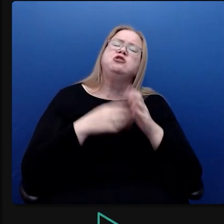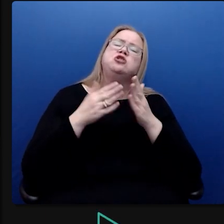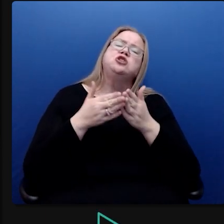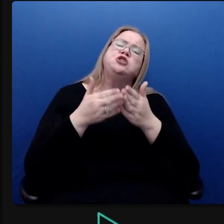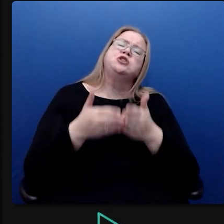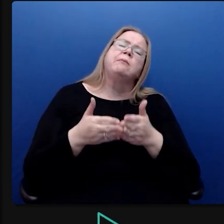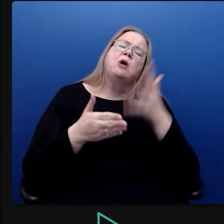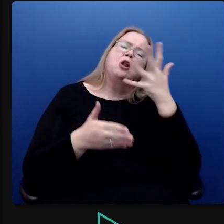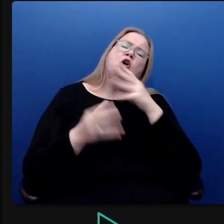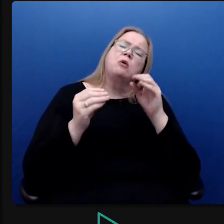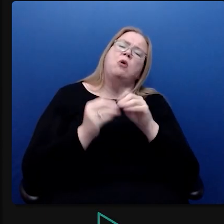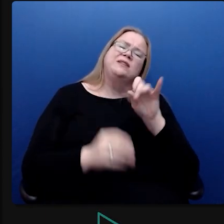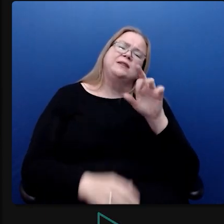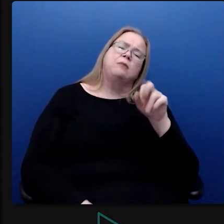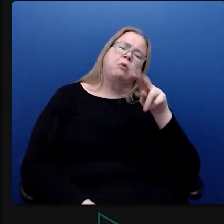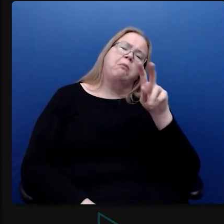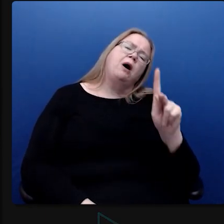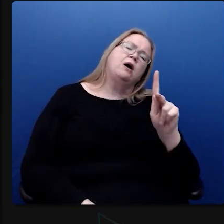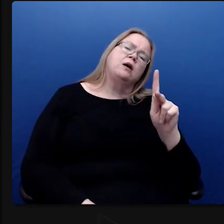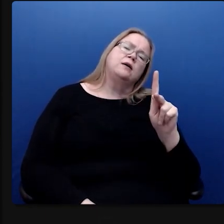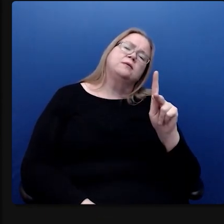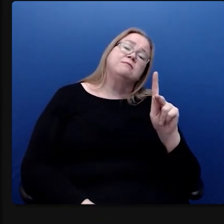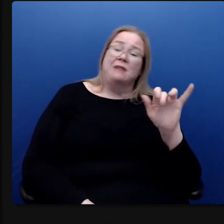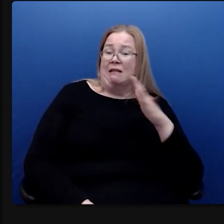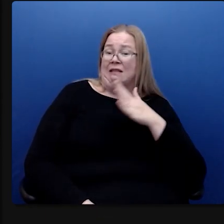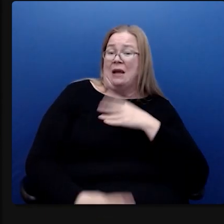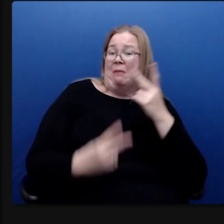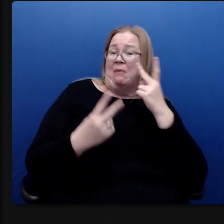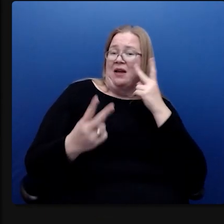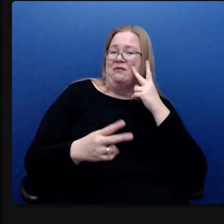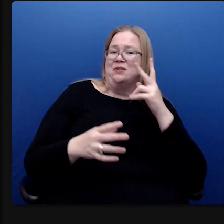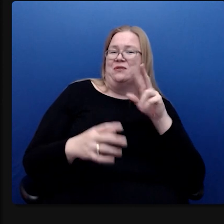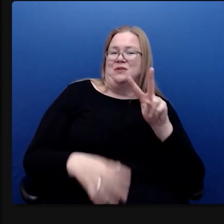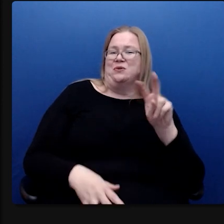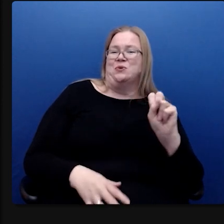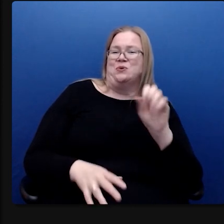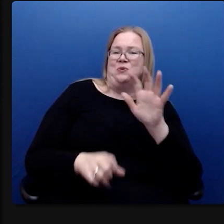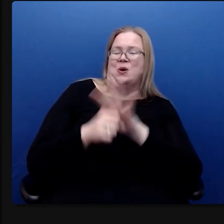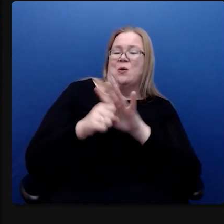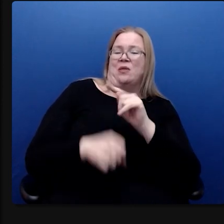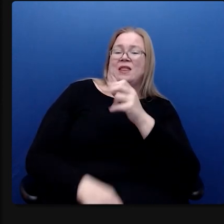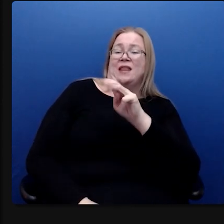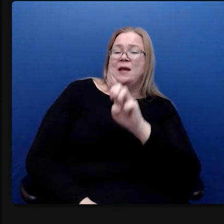Let's change the ship to look more cyber punk inspired like my Visual Studio theme.